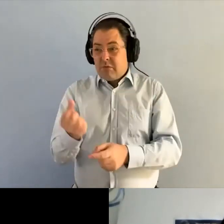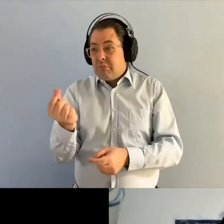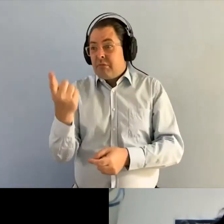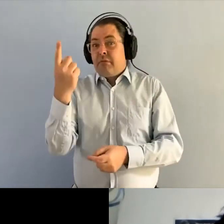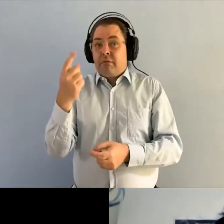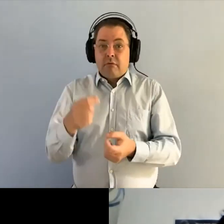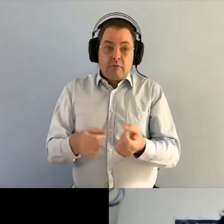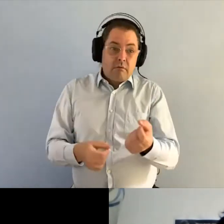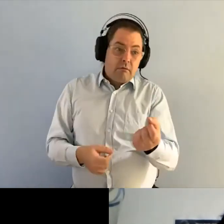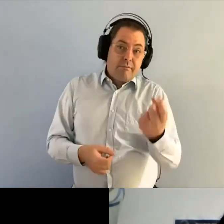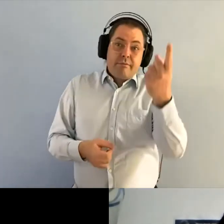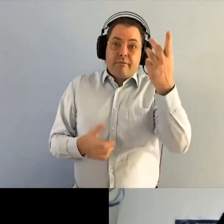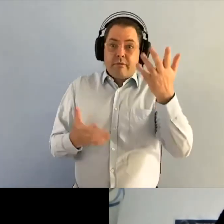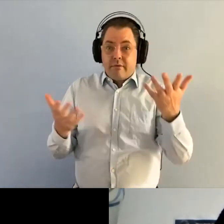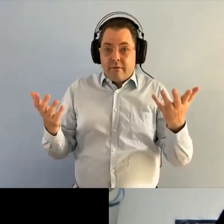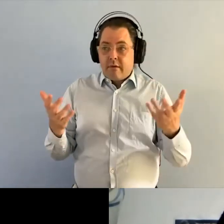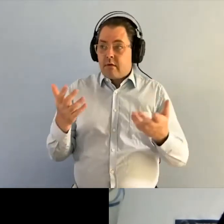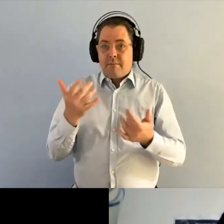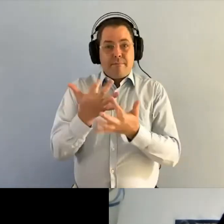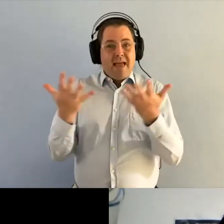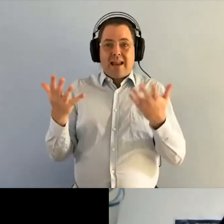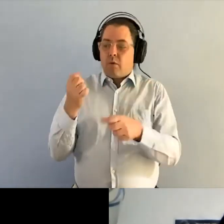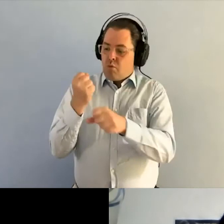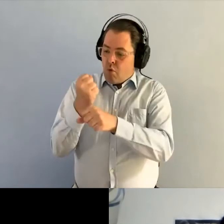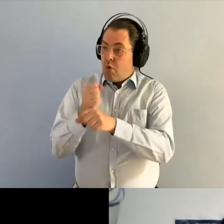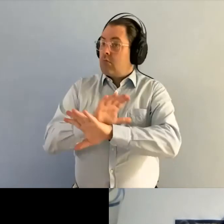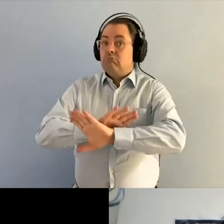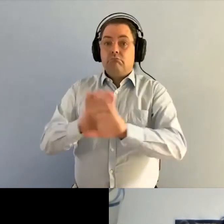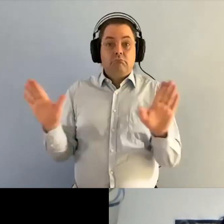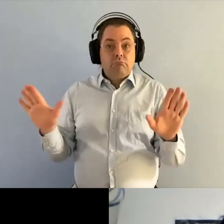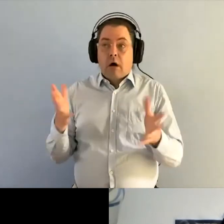opportunities, particularly through the pandemic